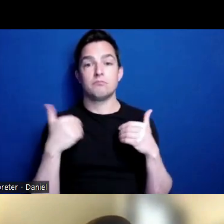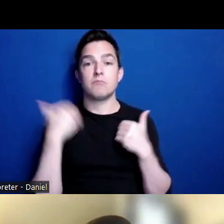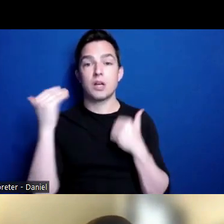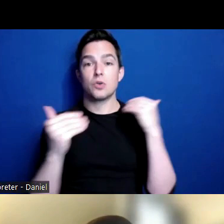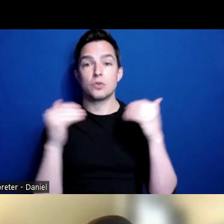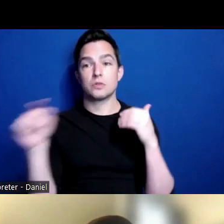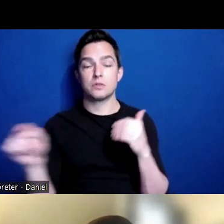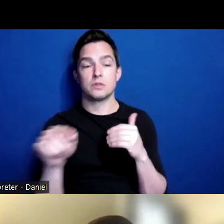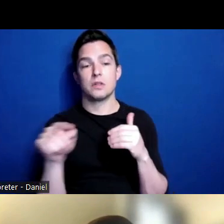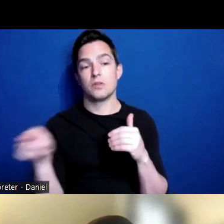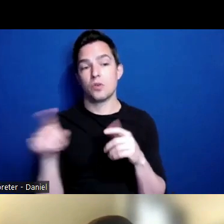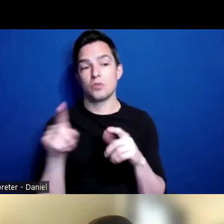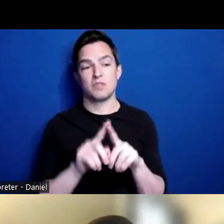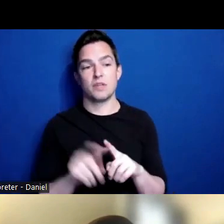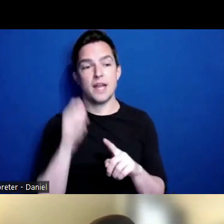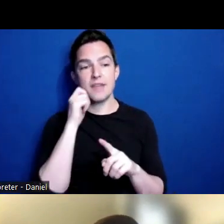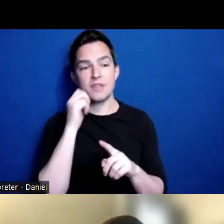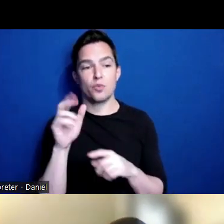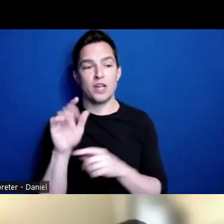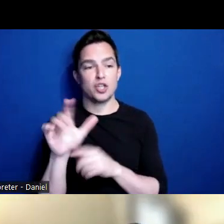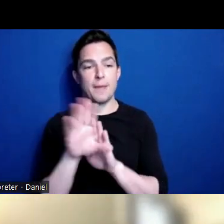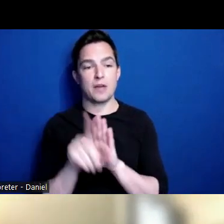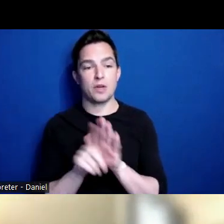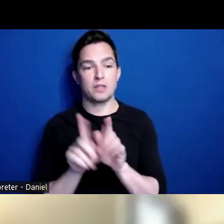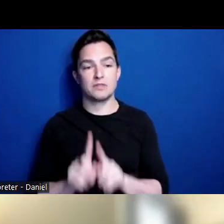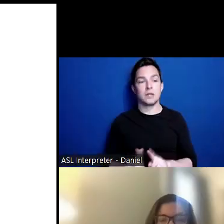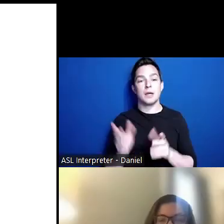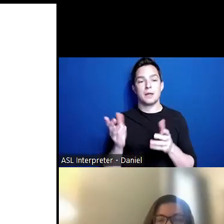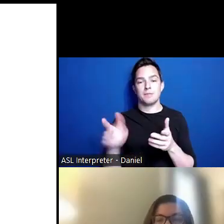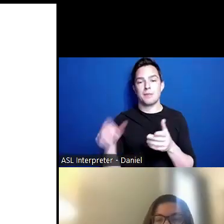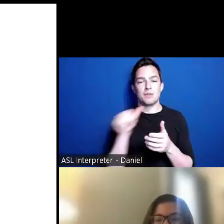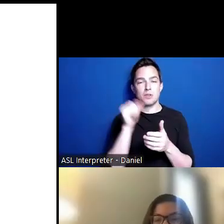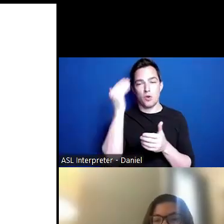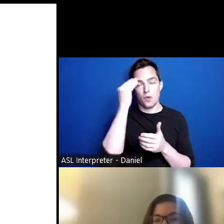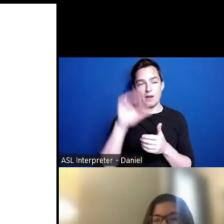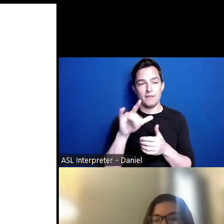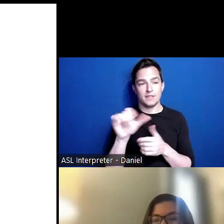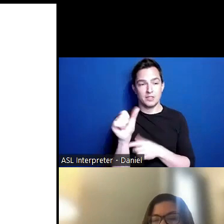you know, different ethnic racial backgrounds might not be aware of the CIL, the CIL services,